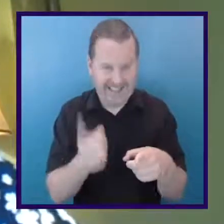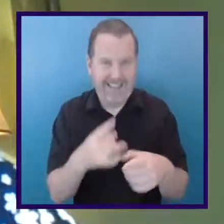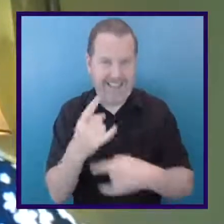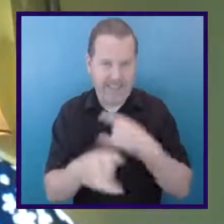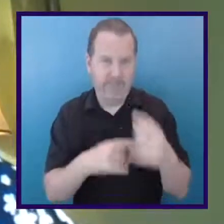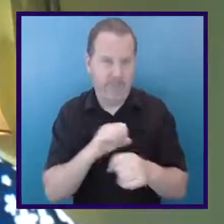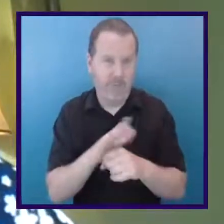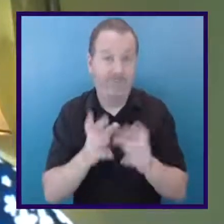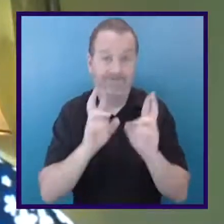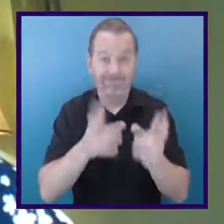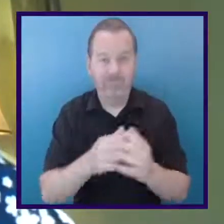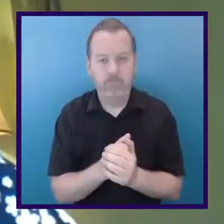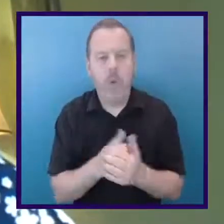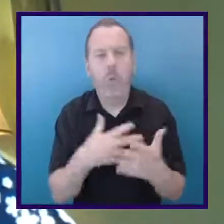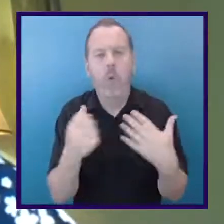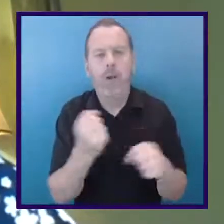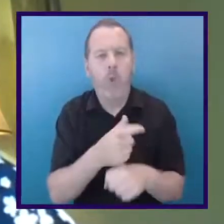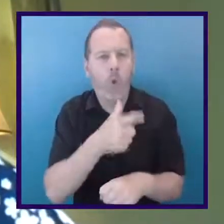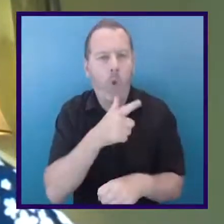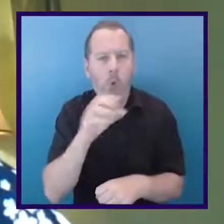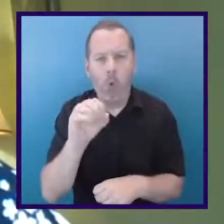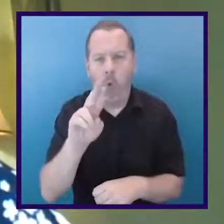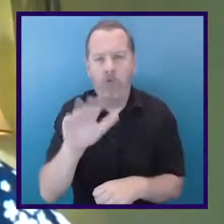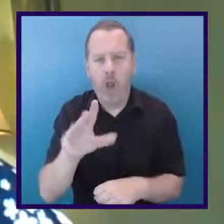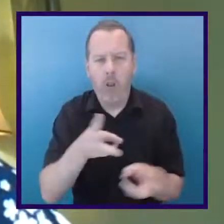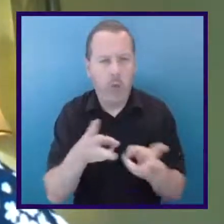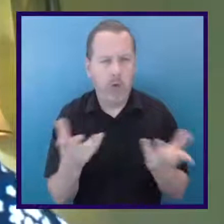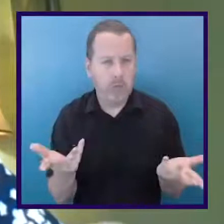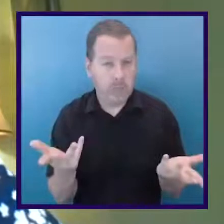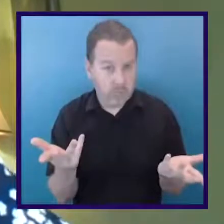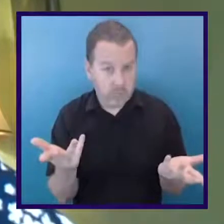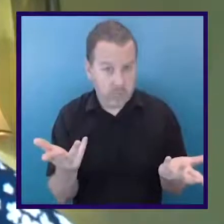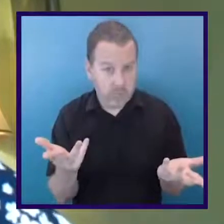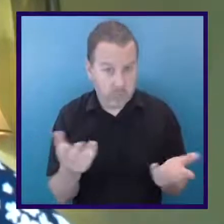How did you find it with the oral work for example, doing the oral work online?